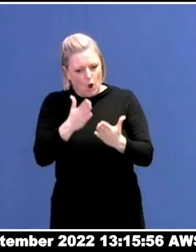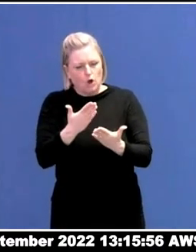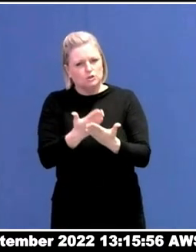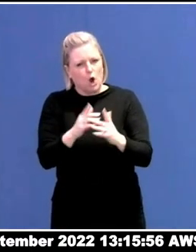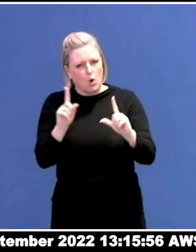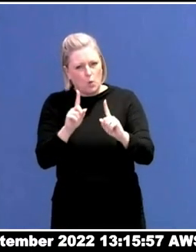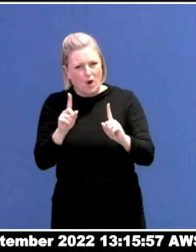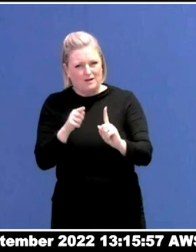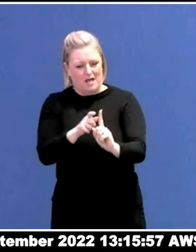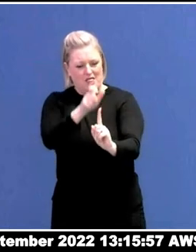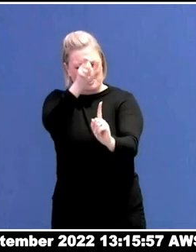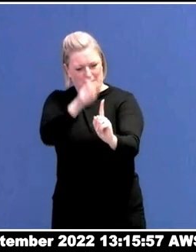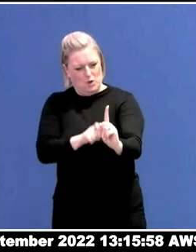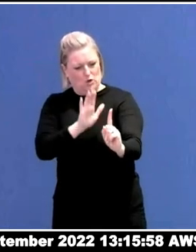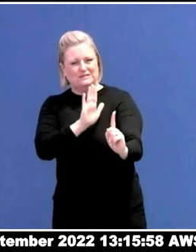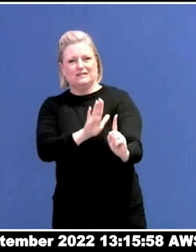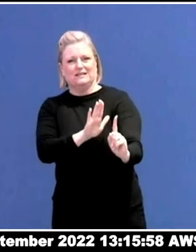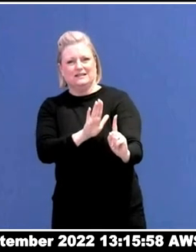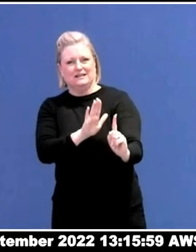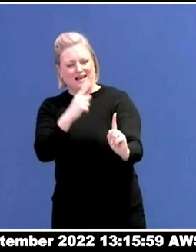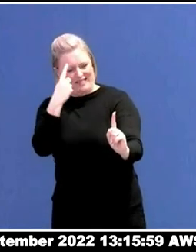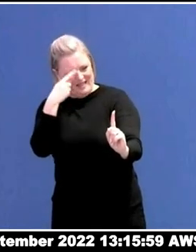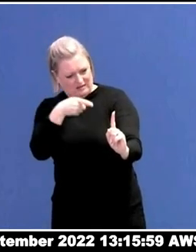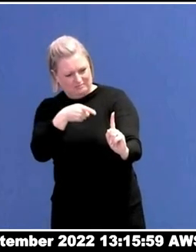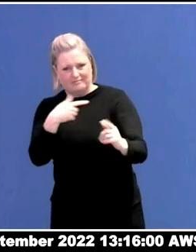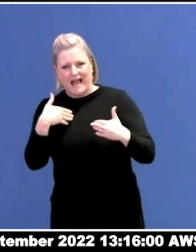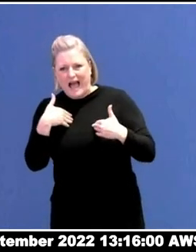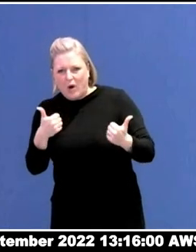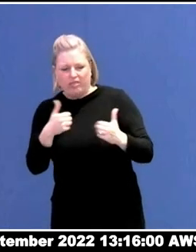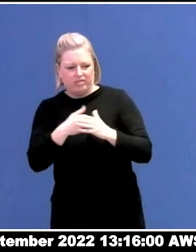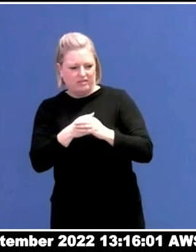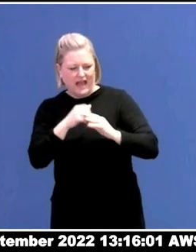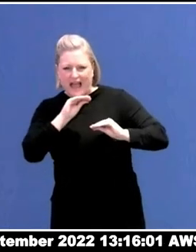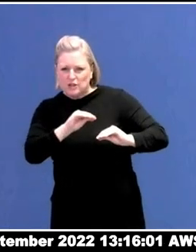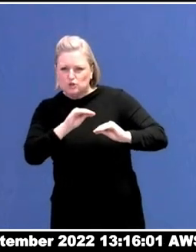improving their health, their educational outcomes and preparing them for life outside